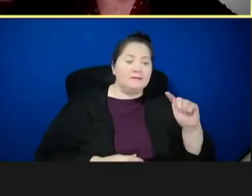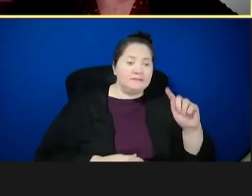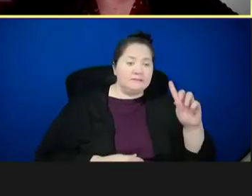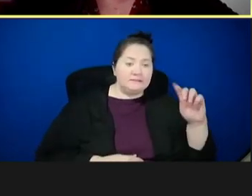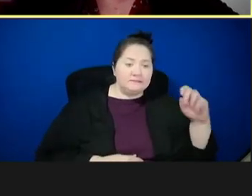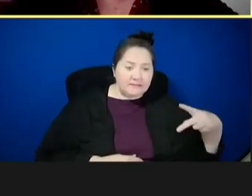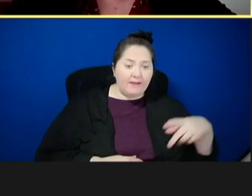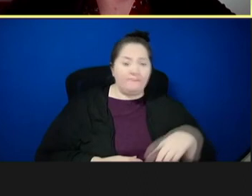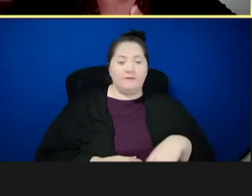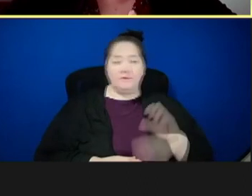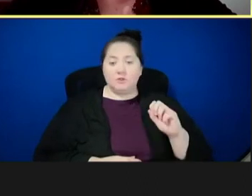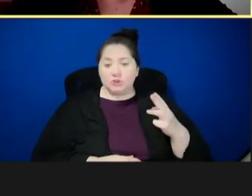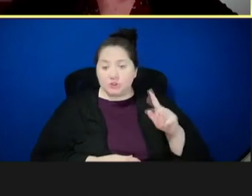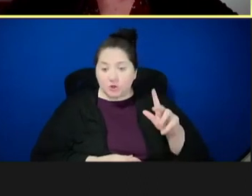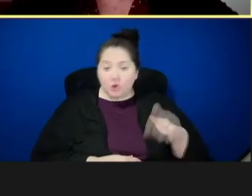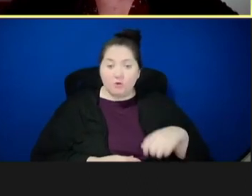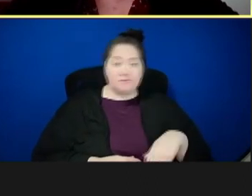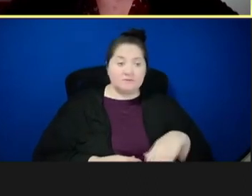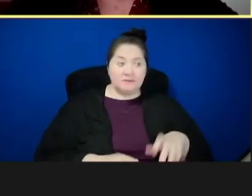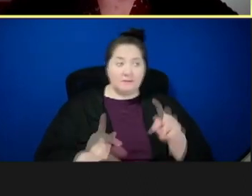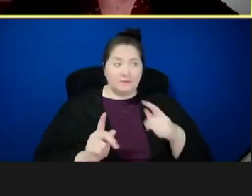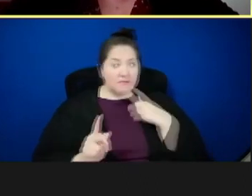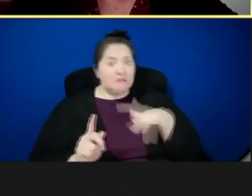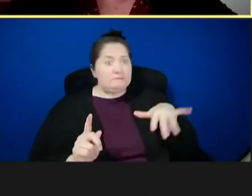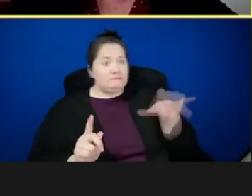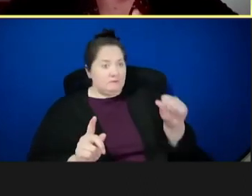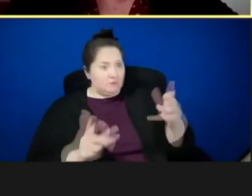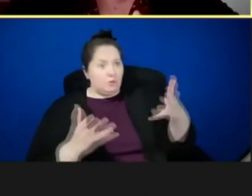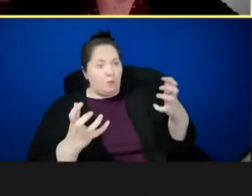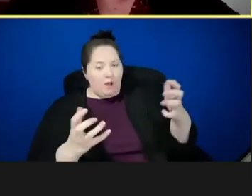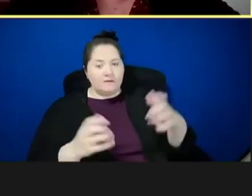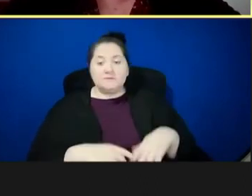“Yes, we’d like them,” and the rates went up. But that's not the case in all facilities right now,